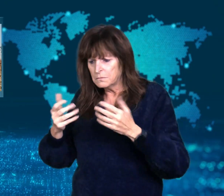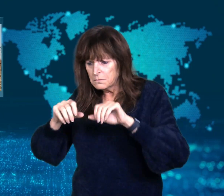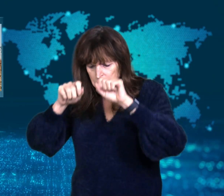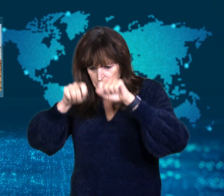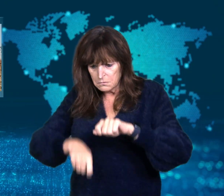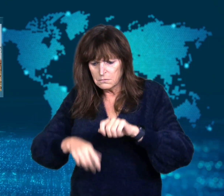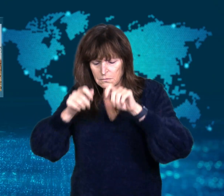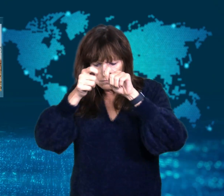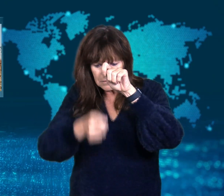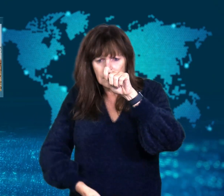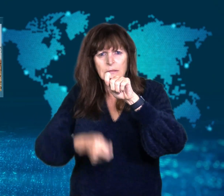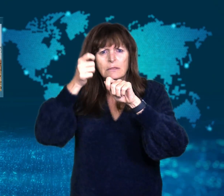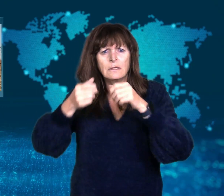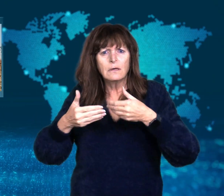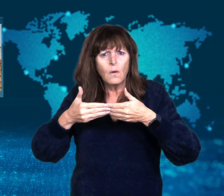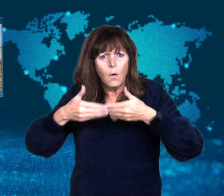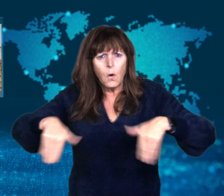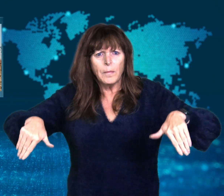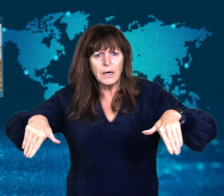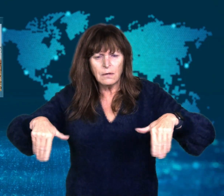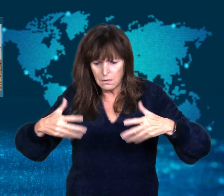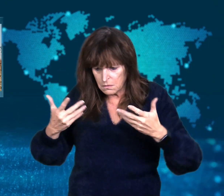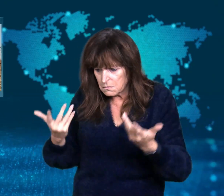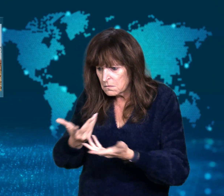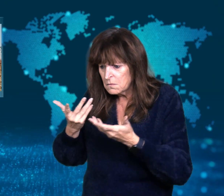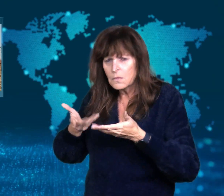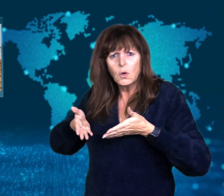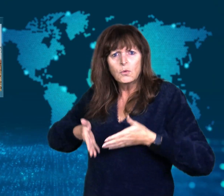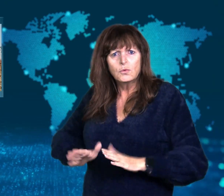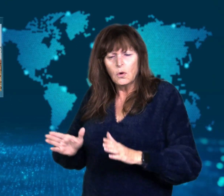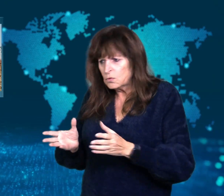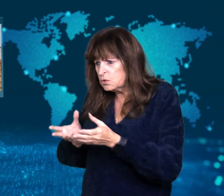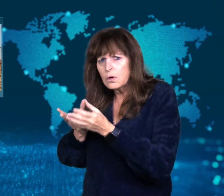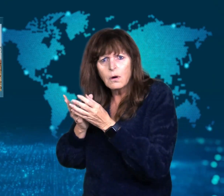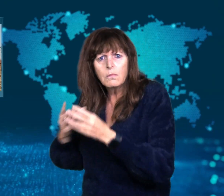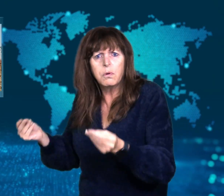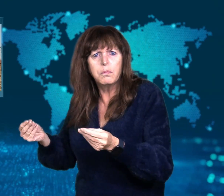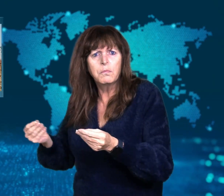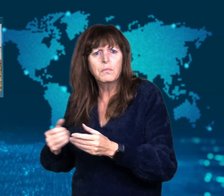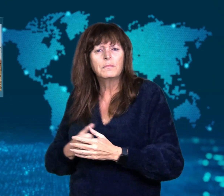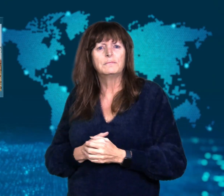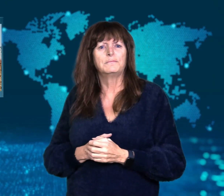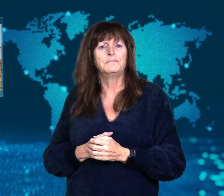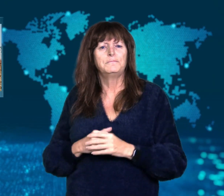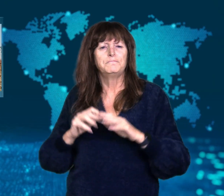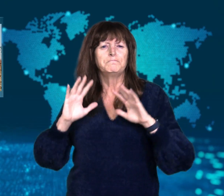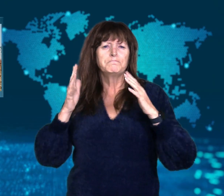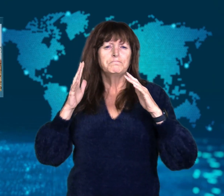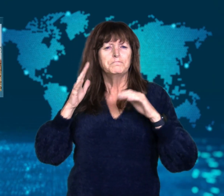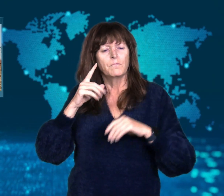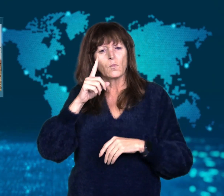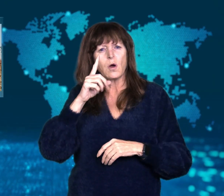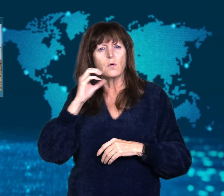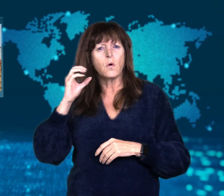she found a tent door open and realized her daughter was gone.